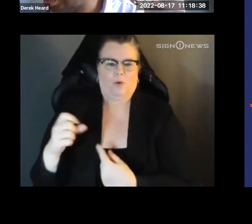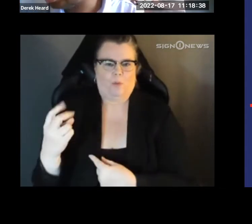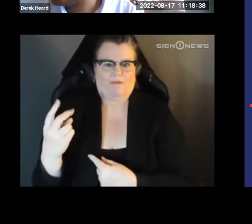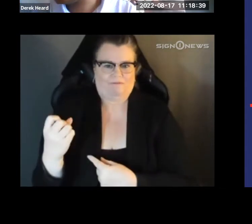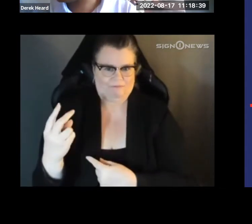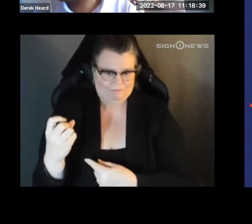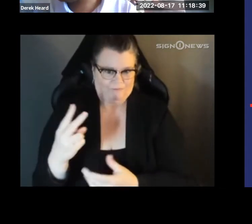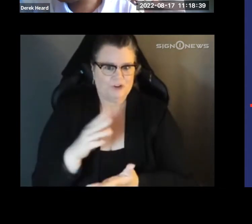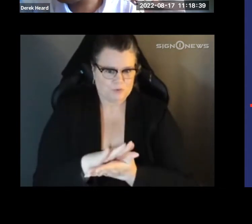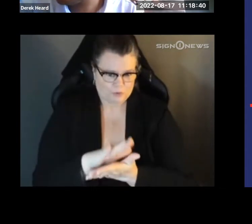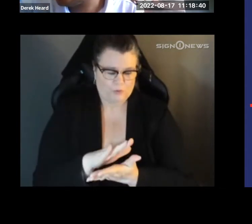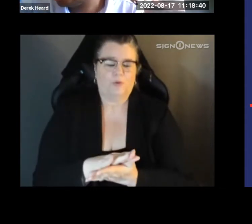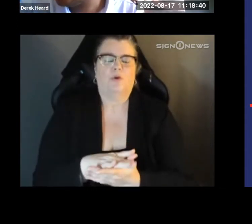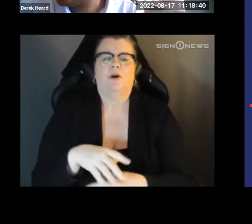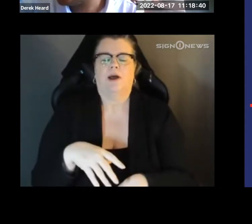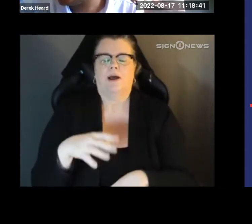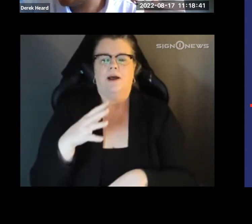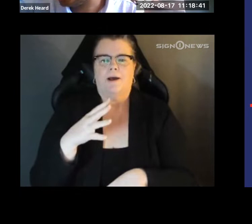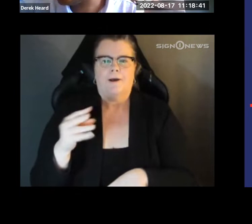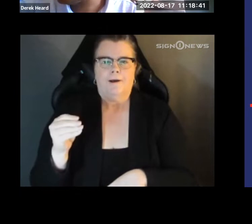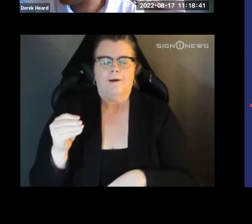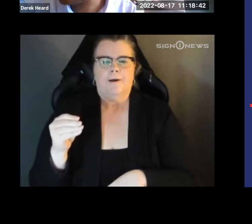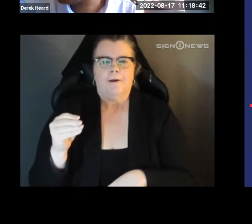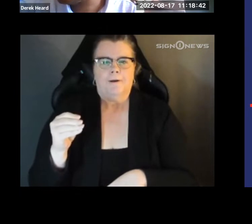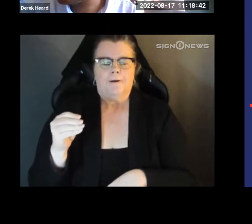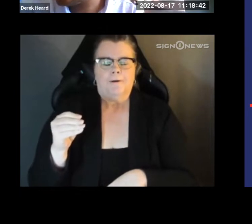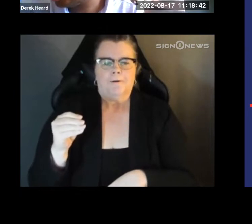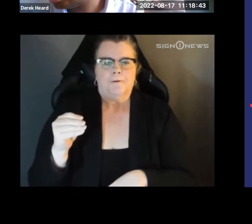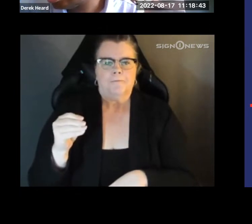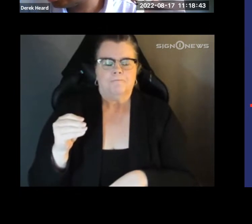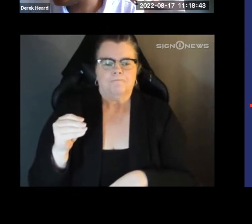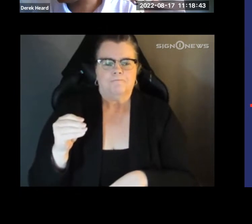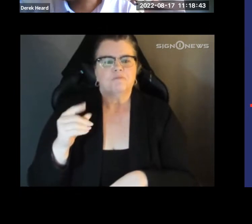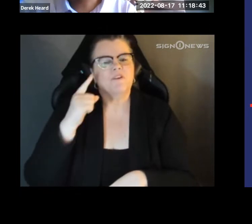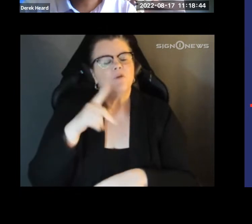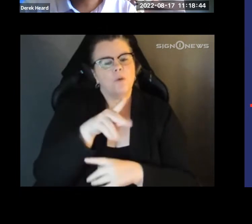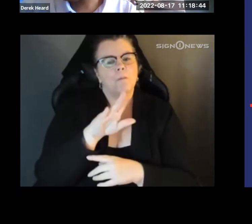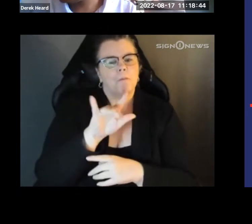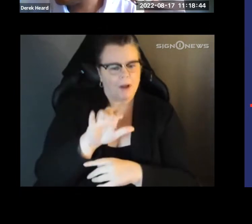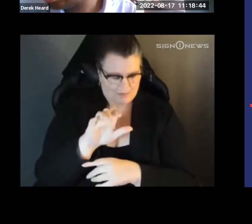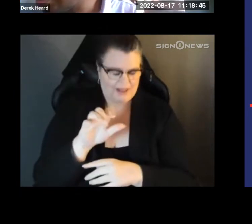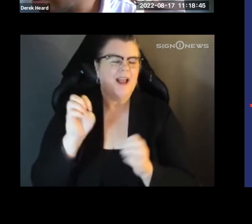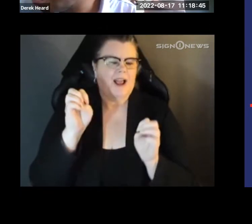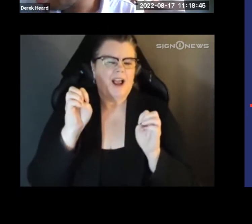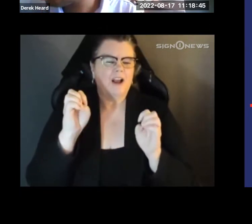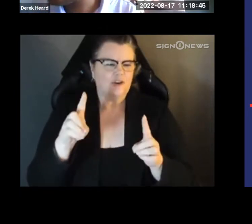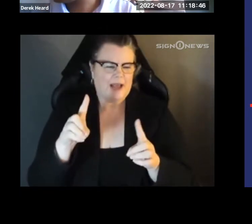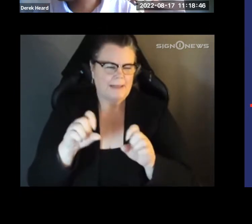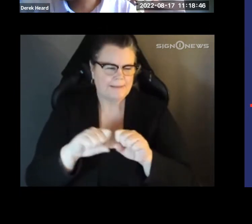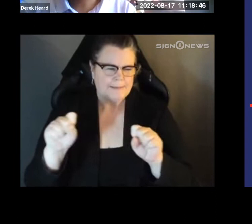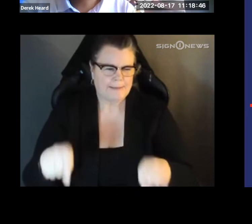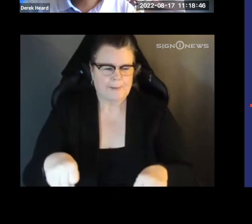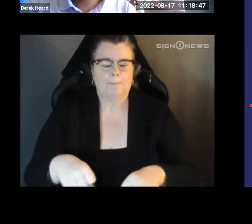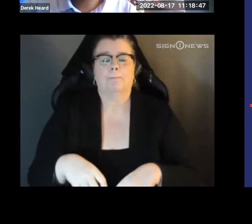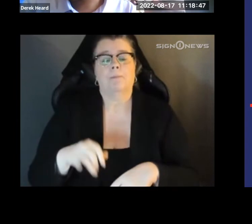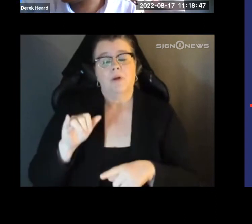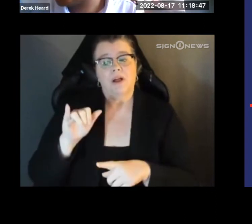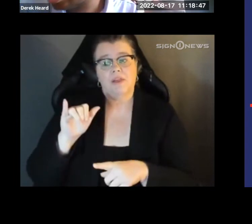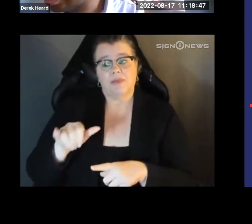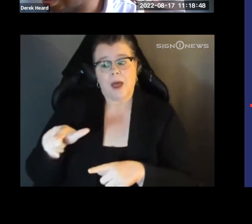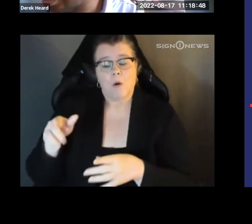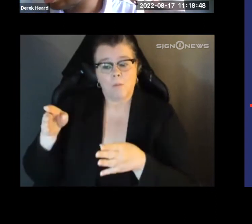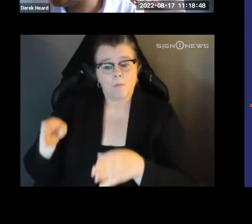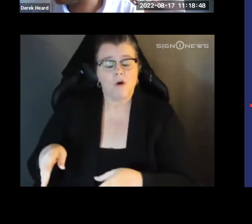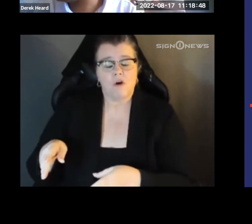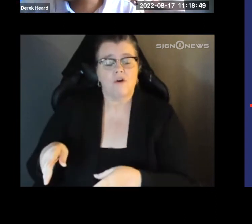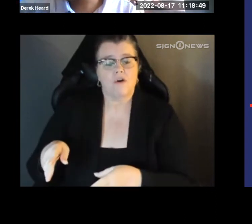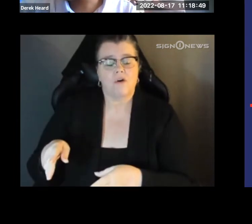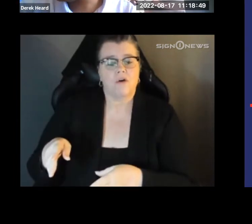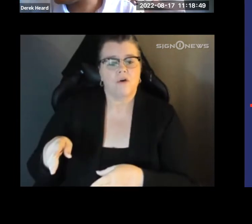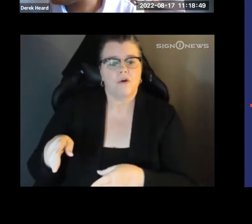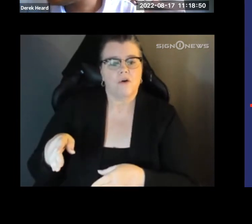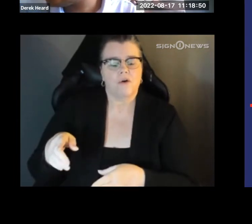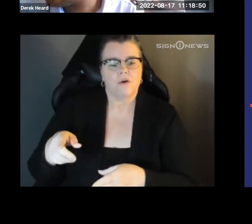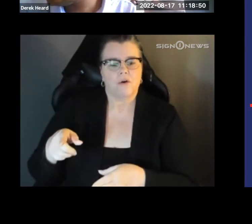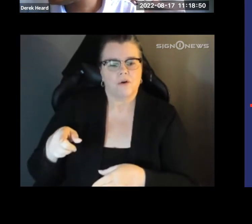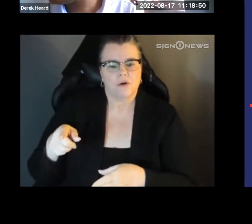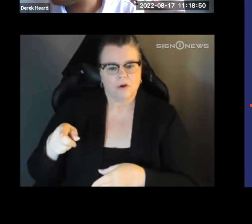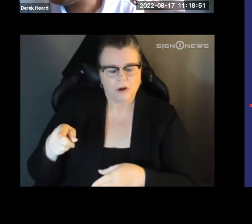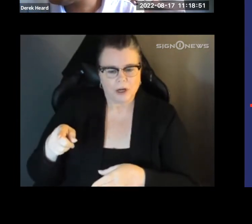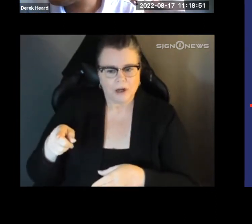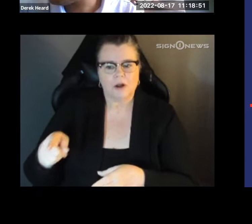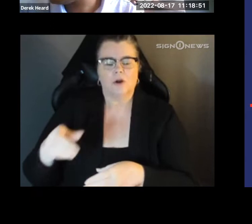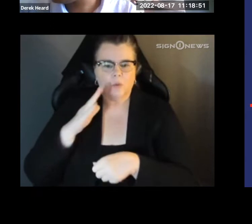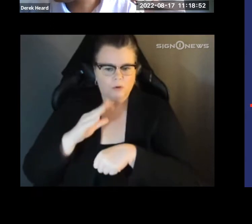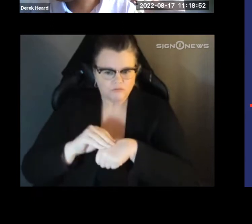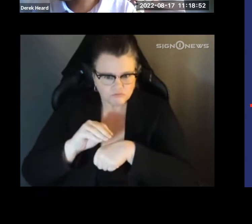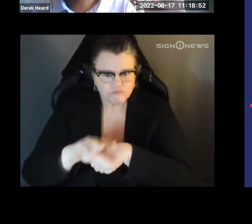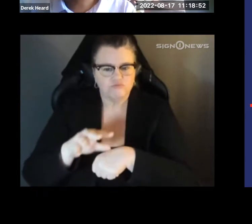way in education system this person go Glide guy the State Board of